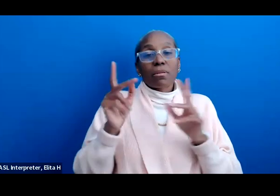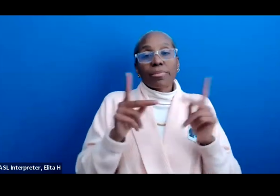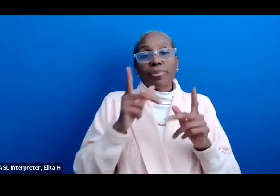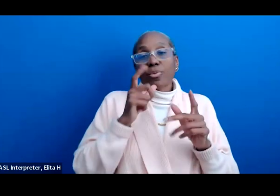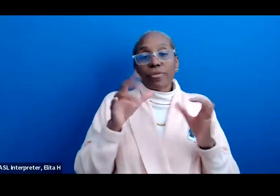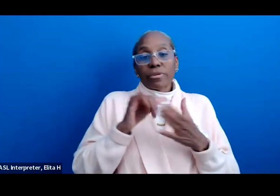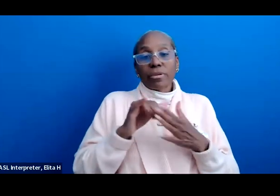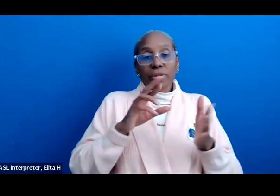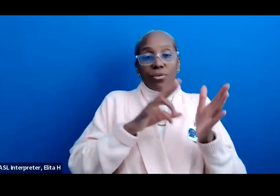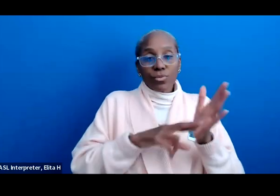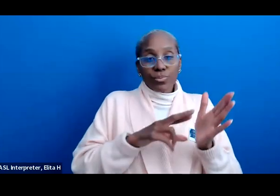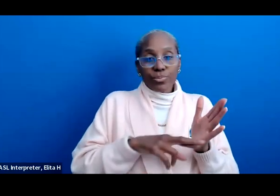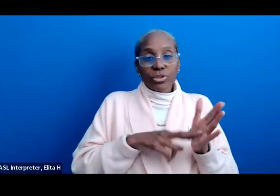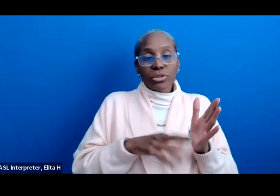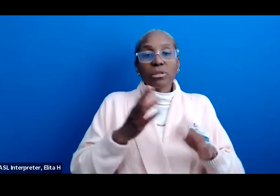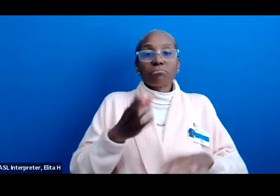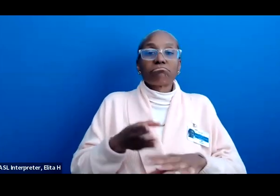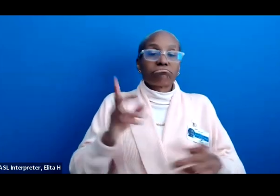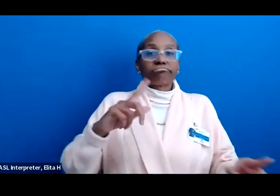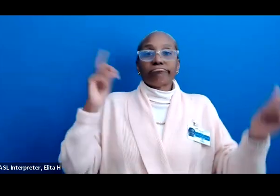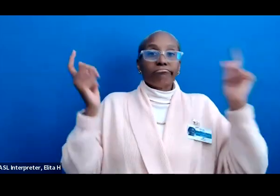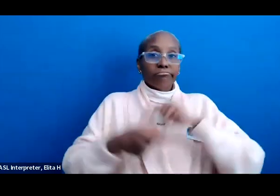and the research has so dramatically changed their bowel programs.